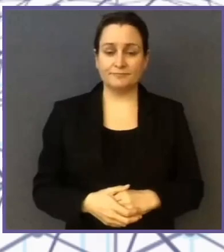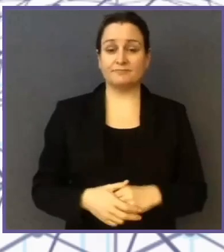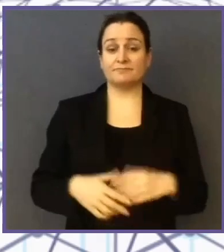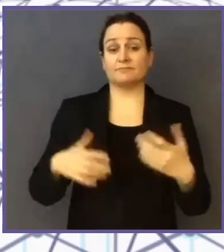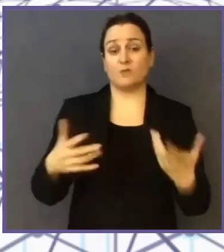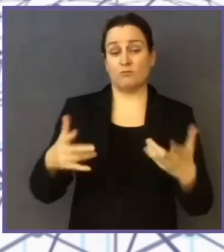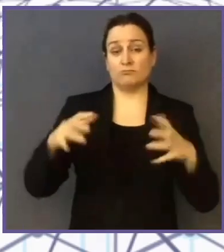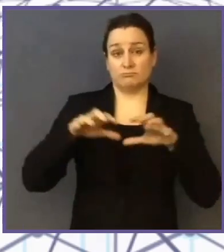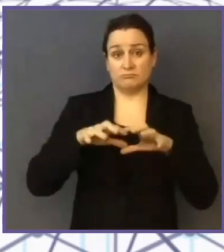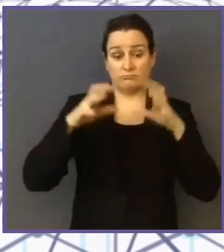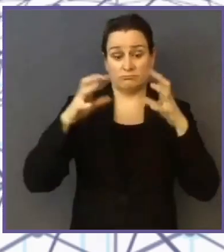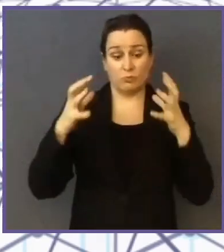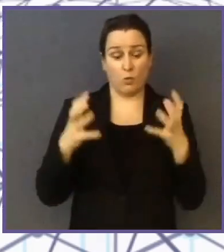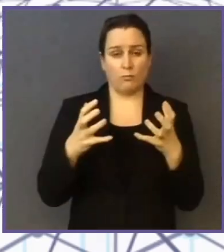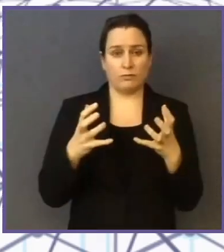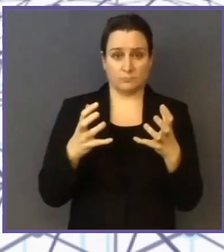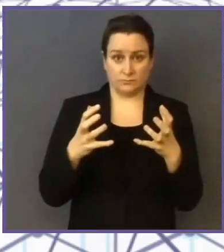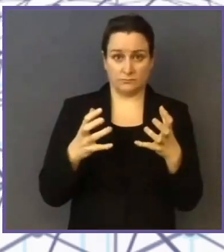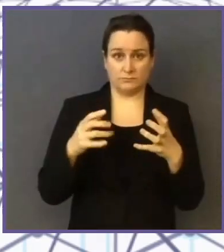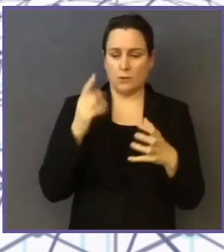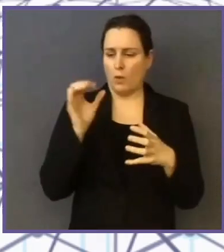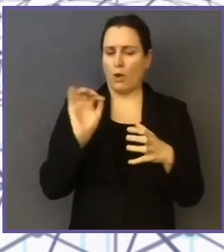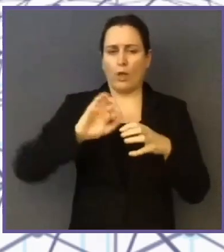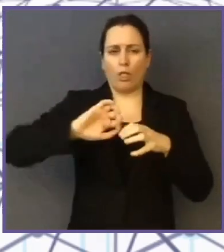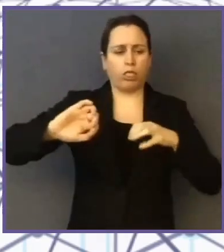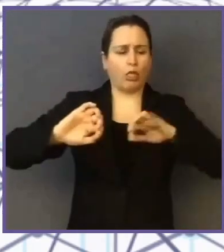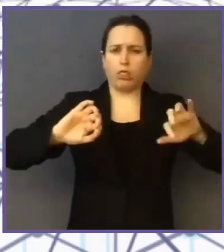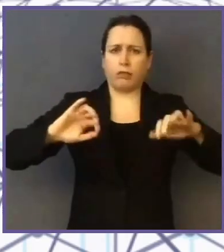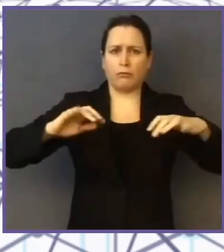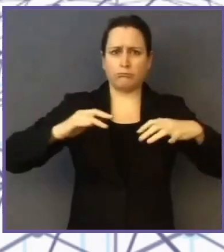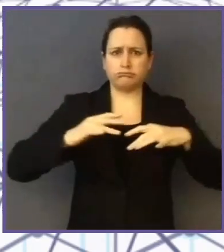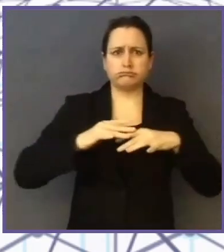is a hugely effective model for the provision of manufactured goods.